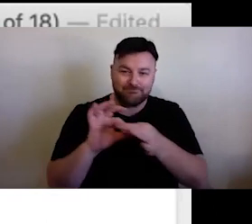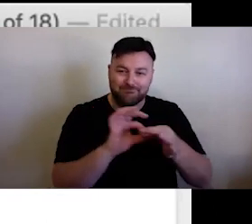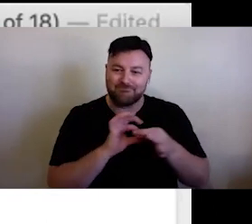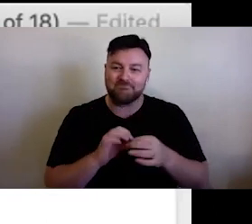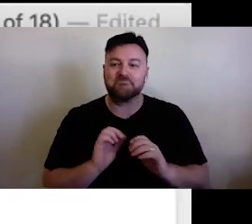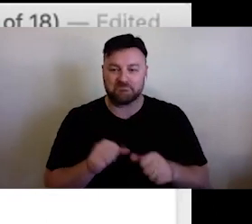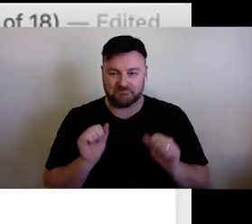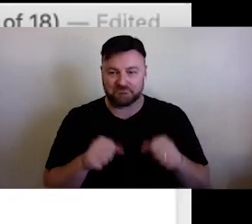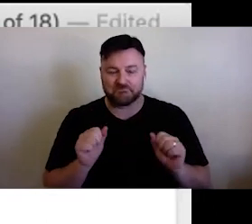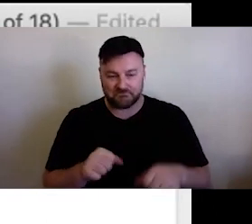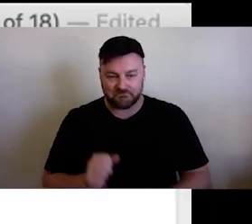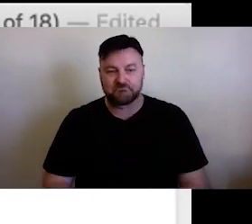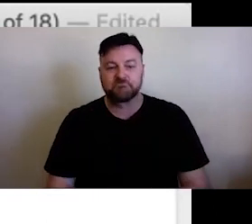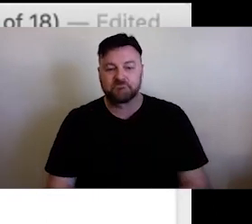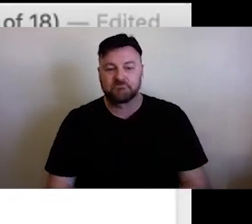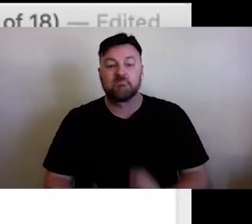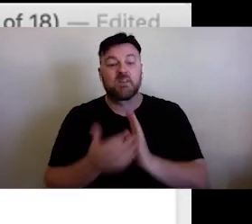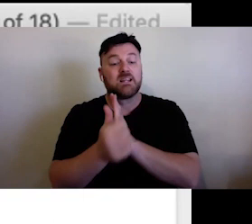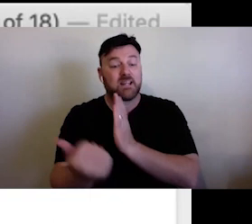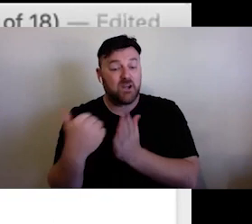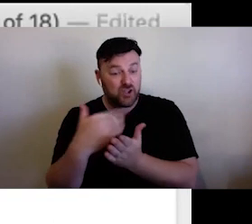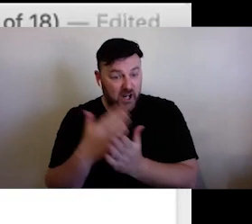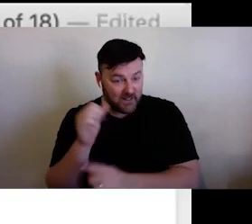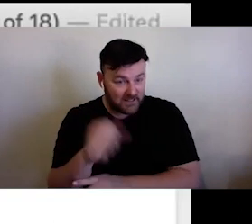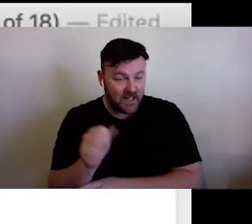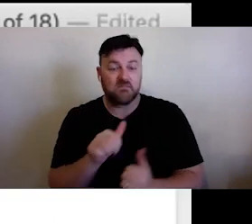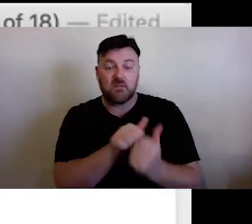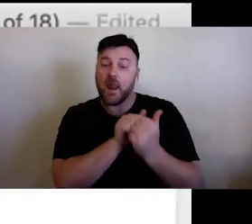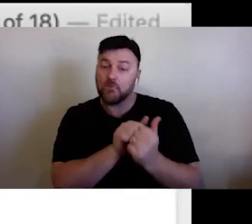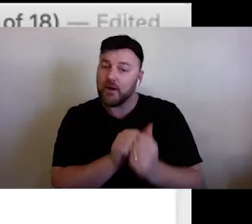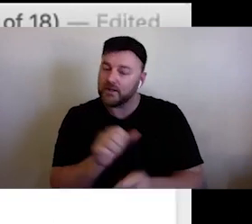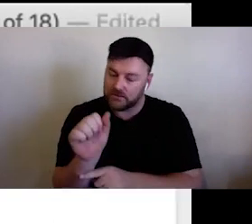and collaboration. Finding ways to participate. It's kind of